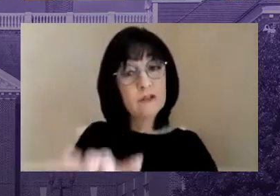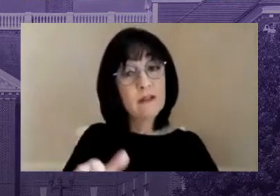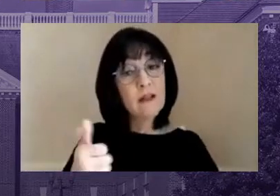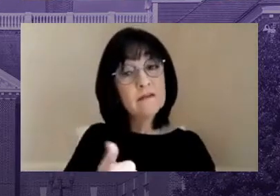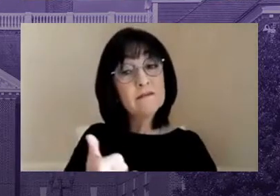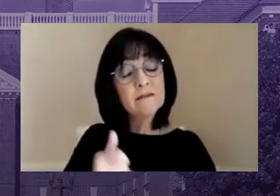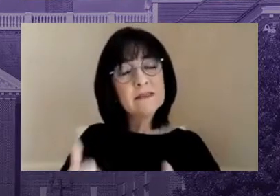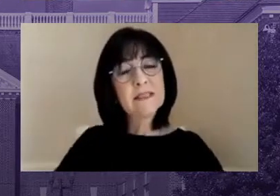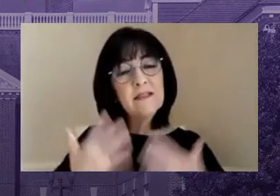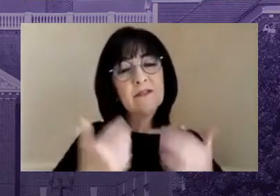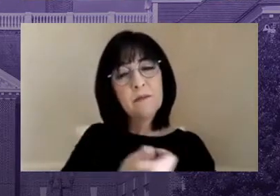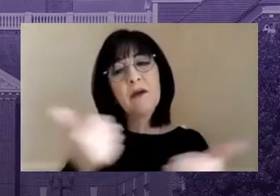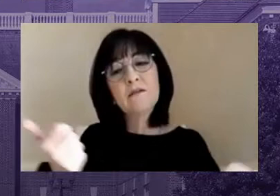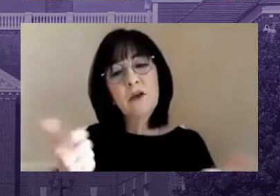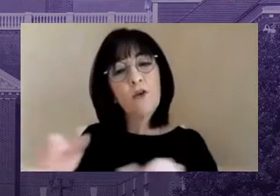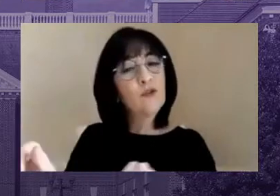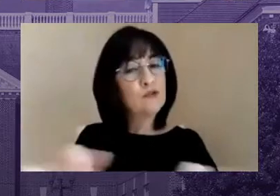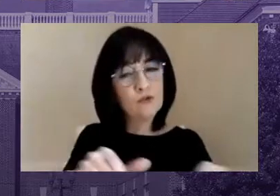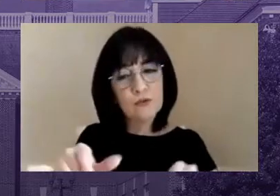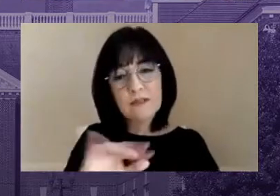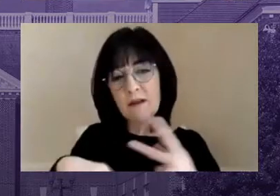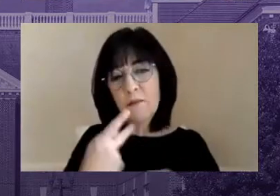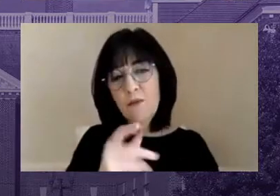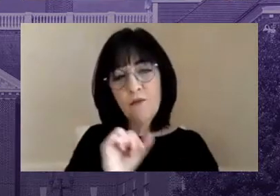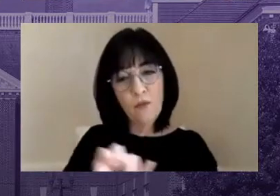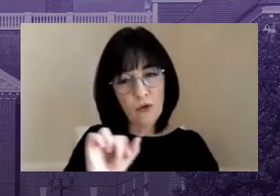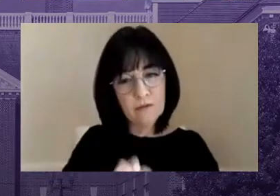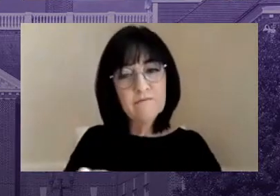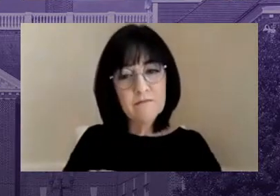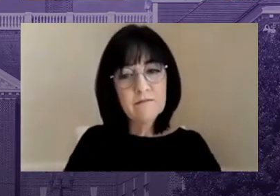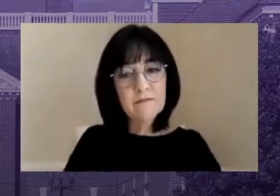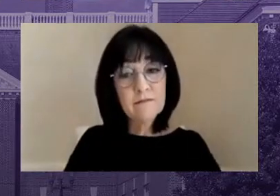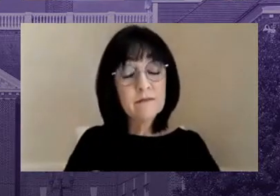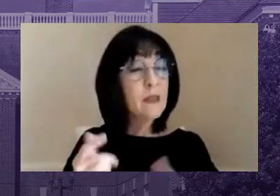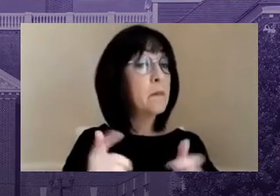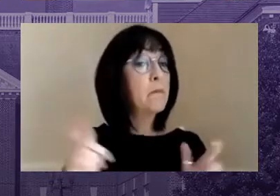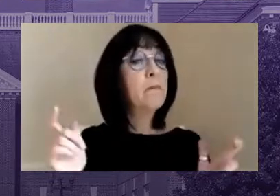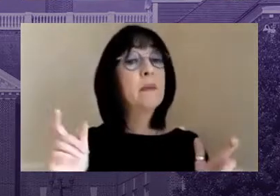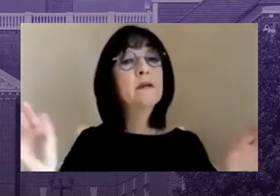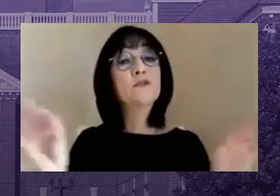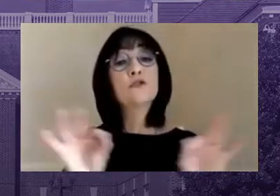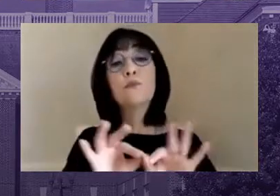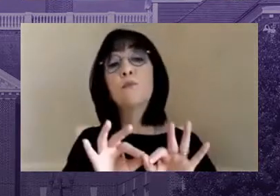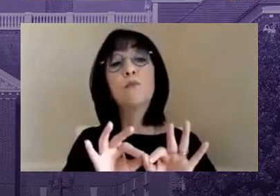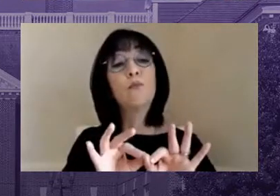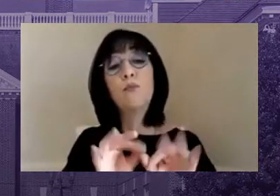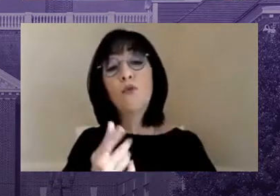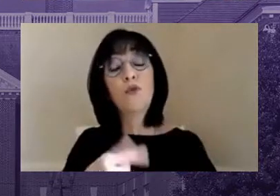they are honest as well. One of the biggest and most important qualities a leader has is loyalty.